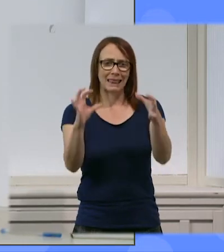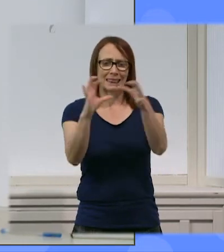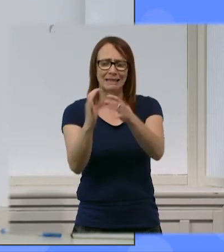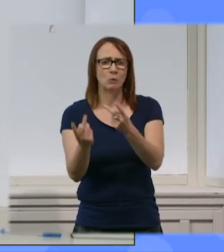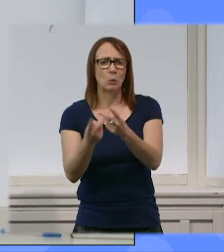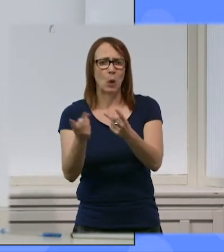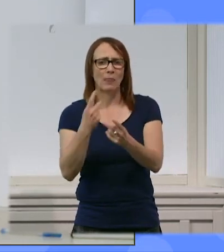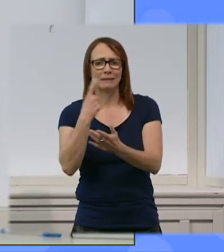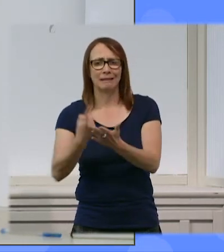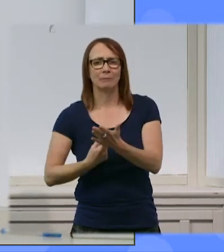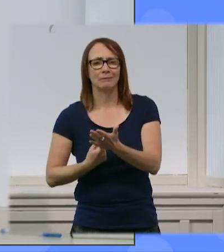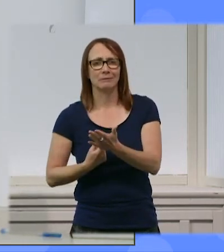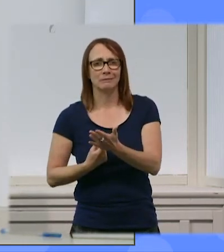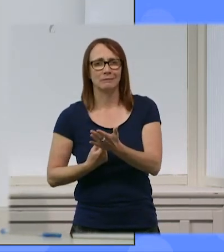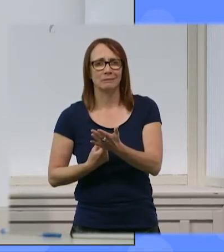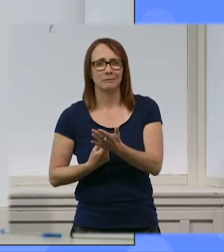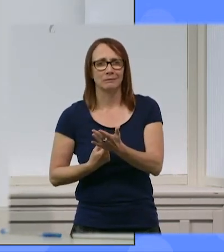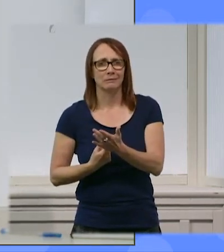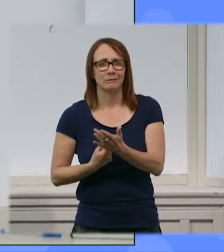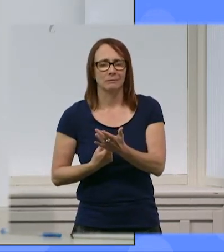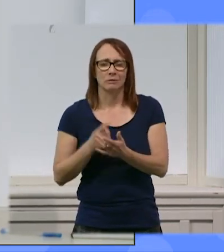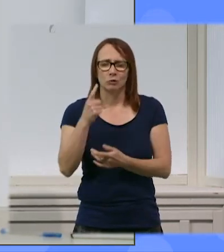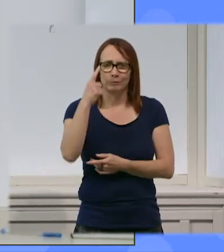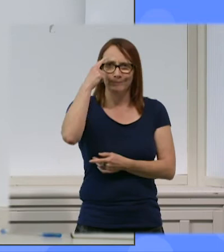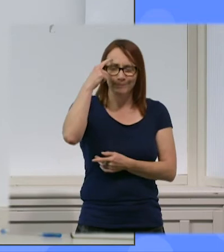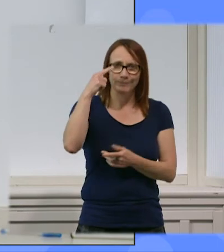weekend and I suppose if you think about the television and about everything